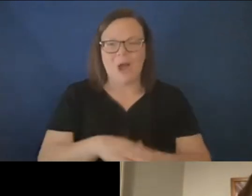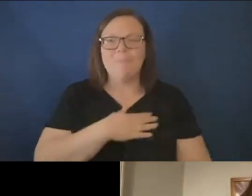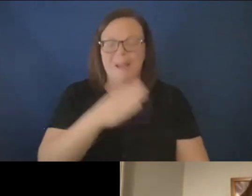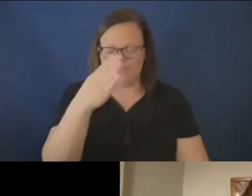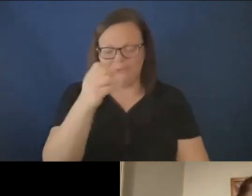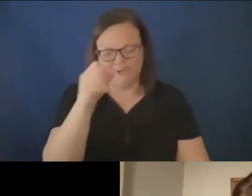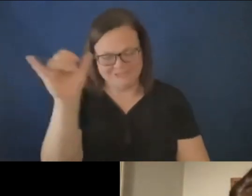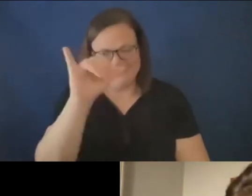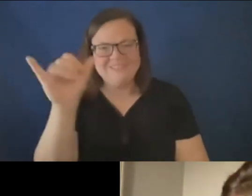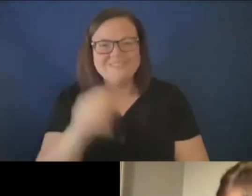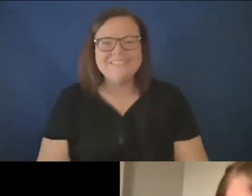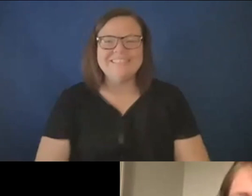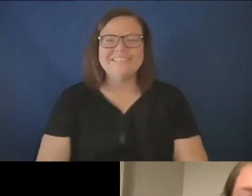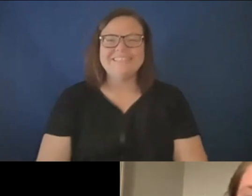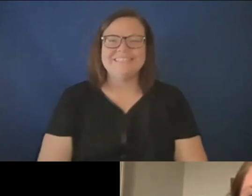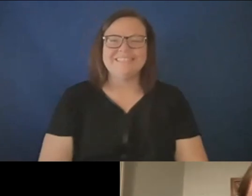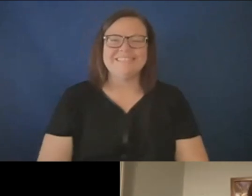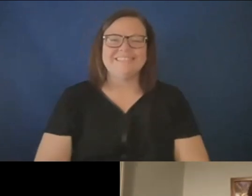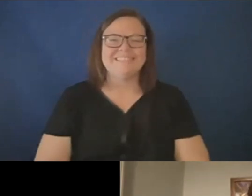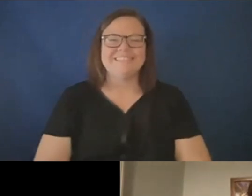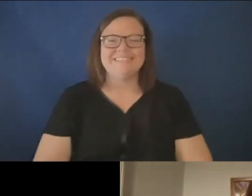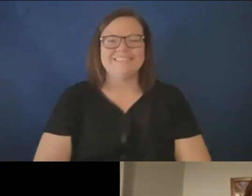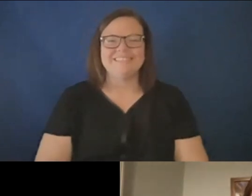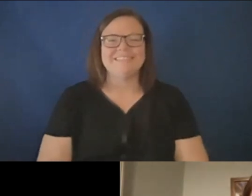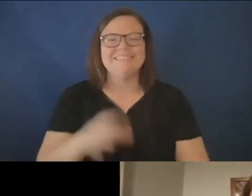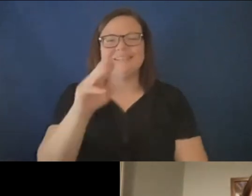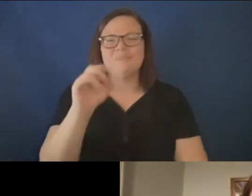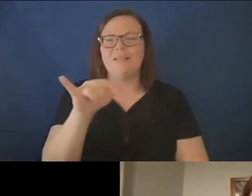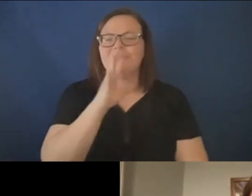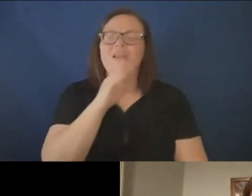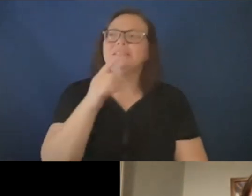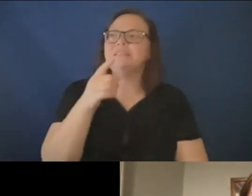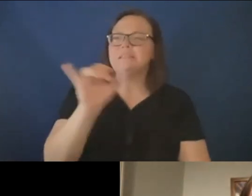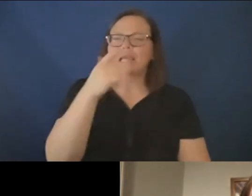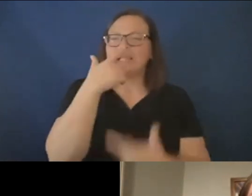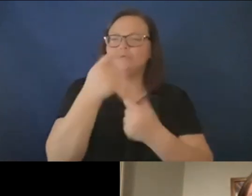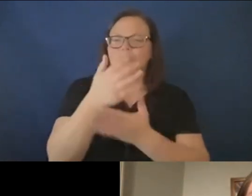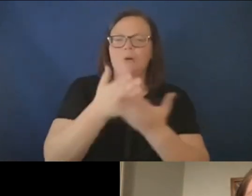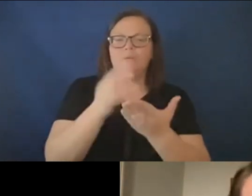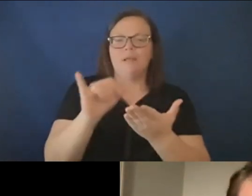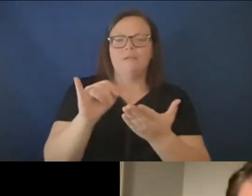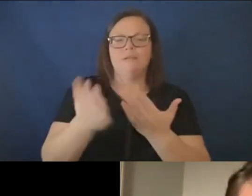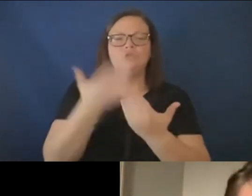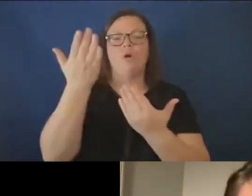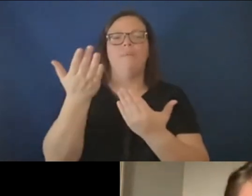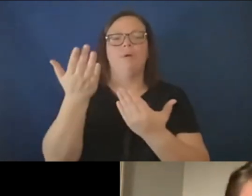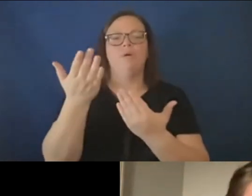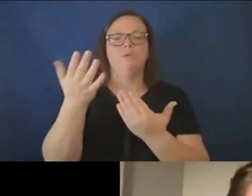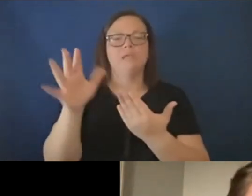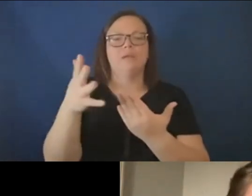There's this interesting piece of it that's almost, almost like what we were talking about